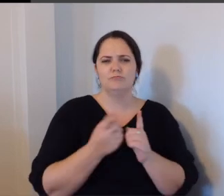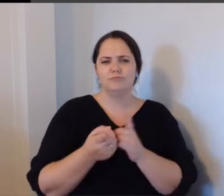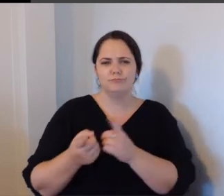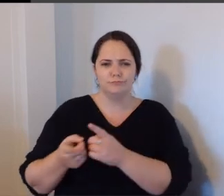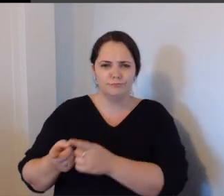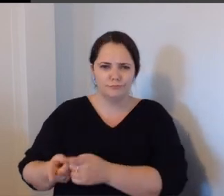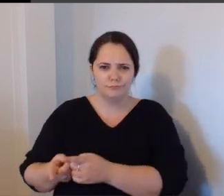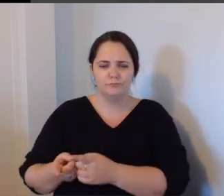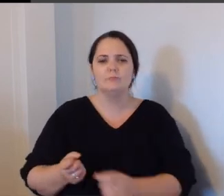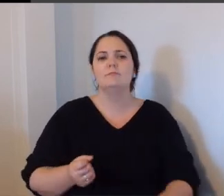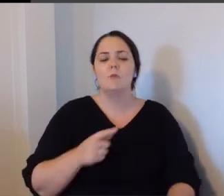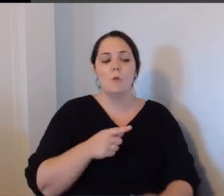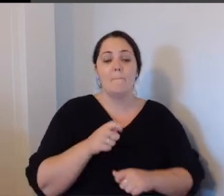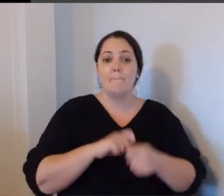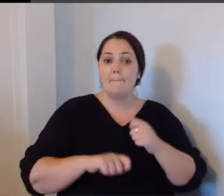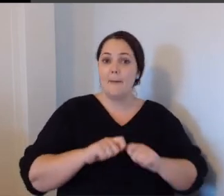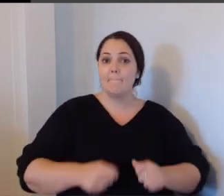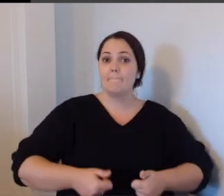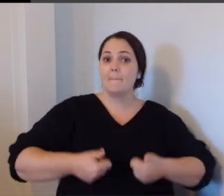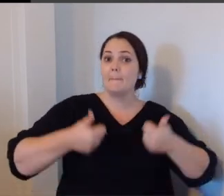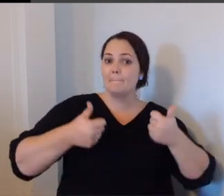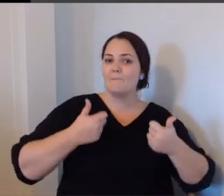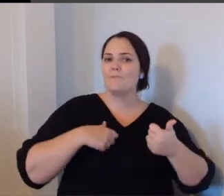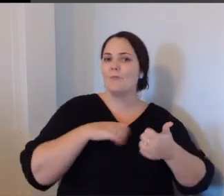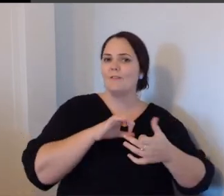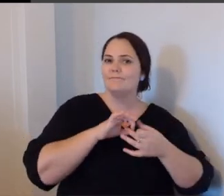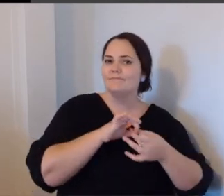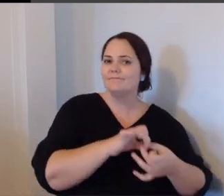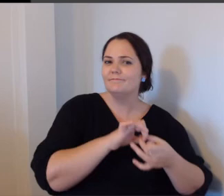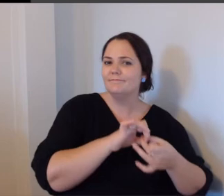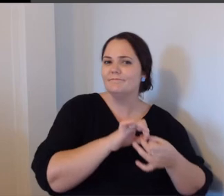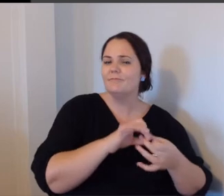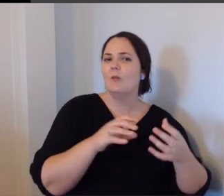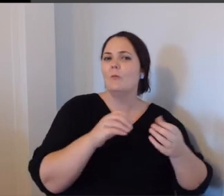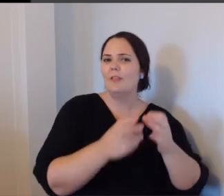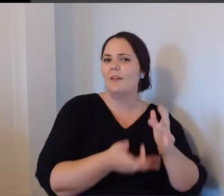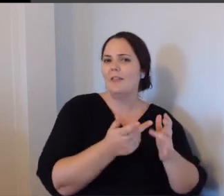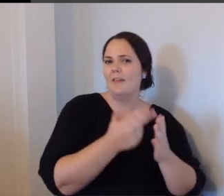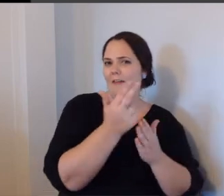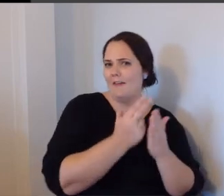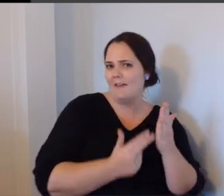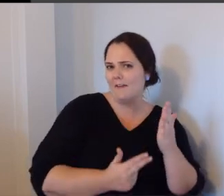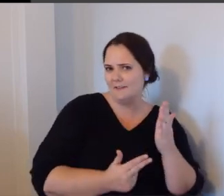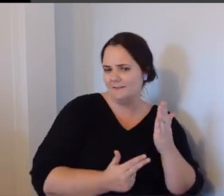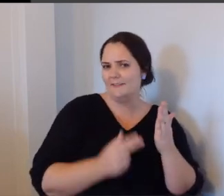by her association with the Young British Artist phenomena in the 1990s in England. Also provides